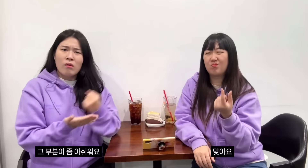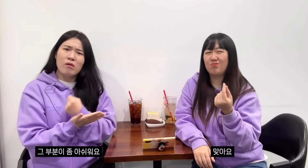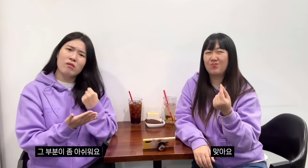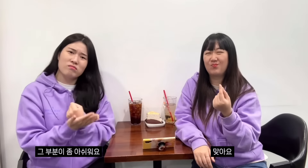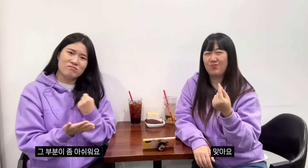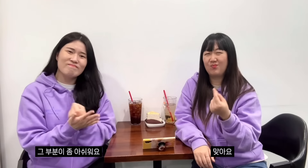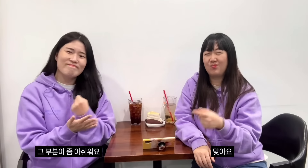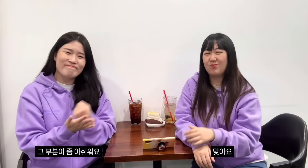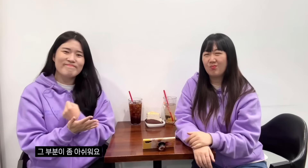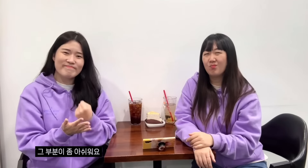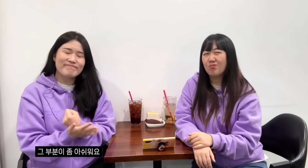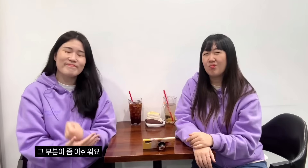I'm sorry about that part.